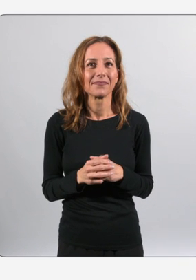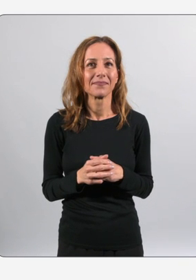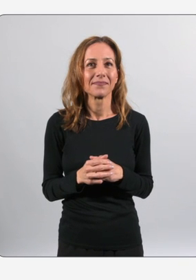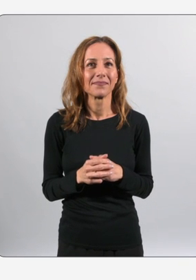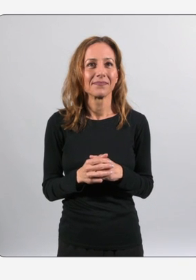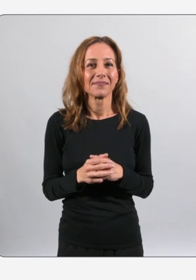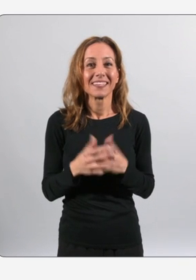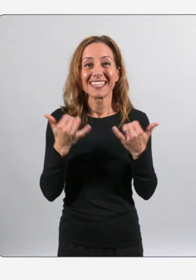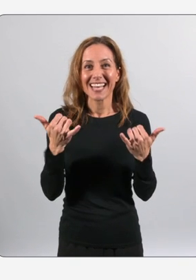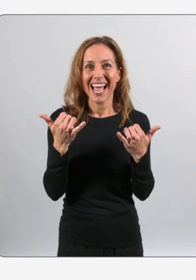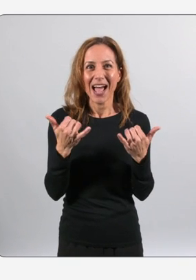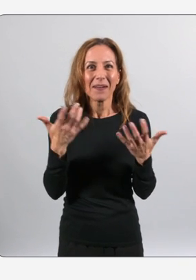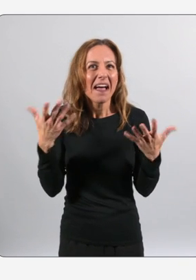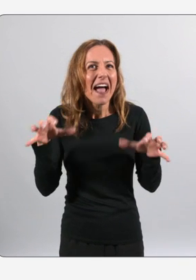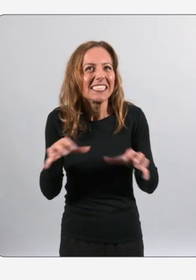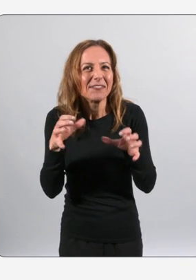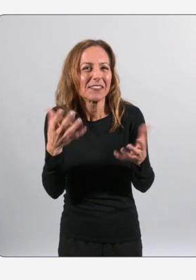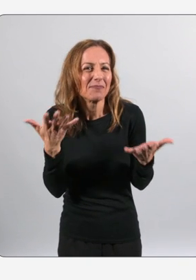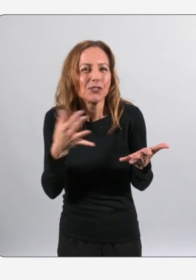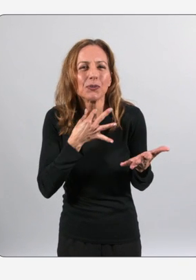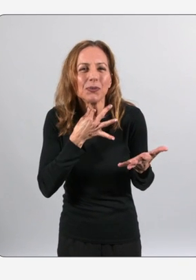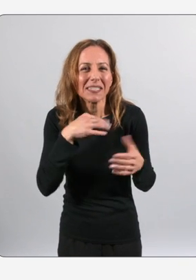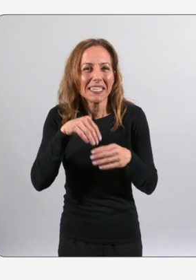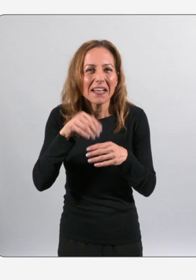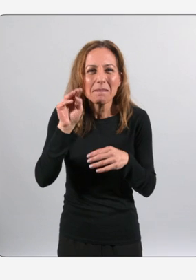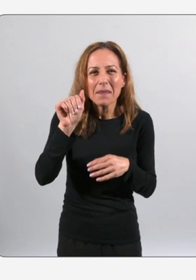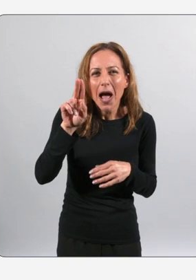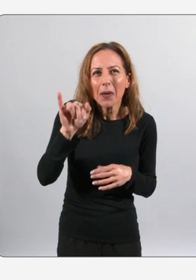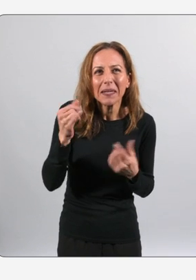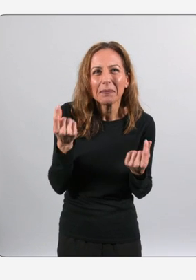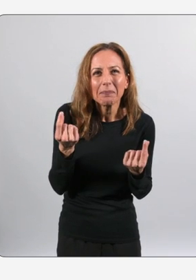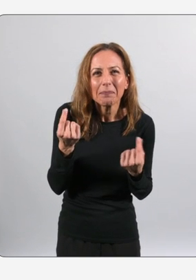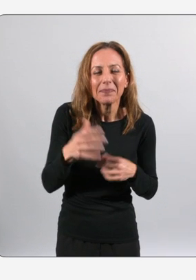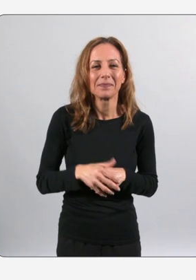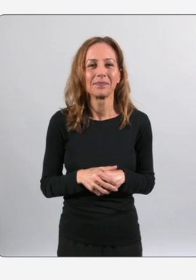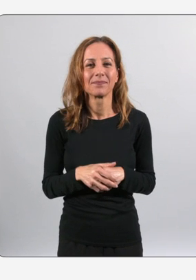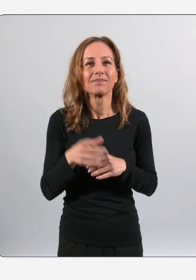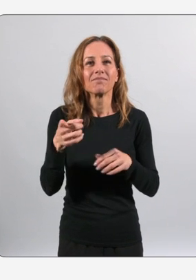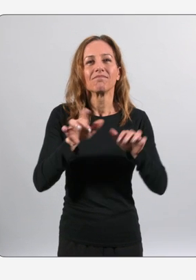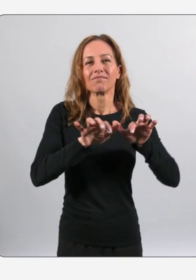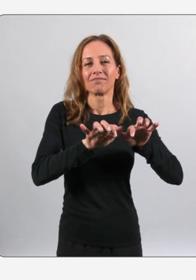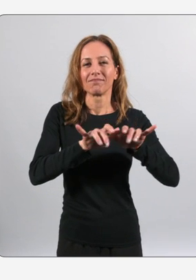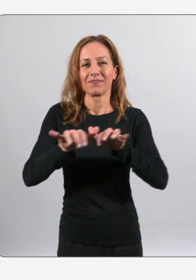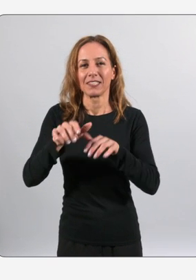might do with them in Maui, so you type your question into Search, and in this example,